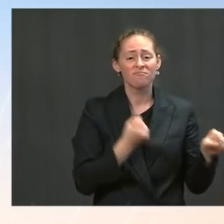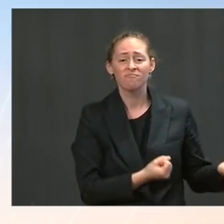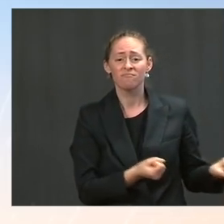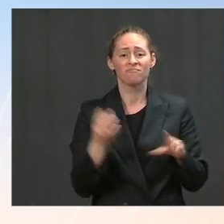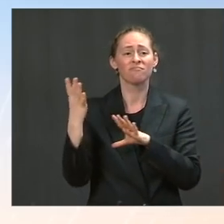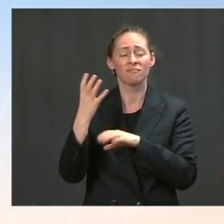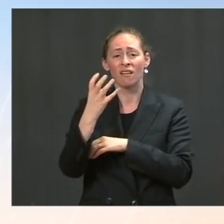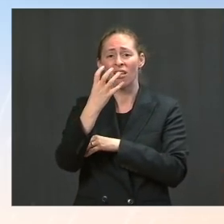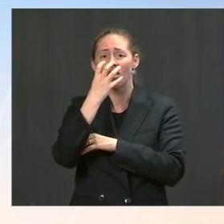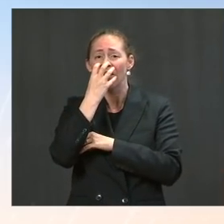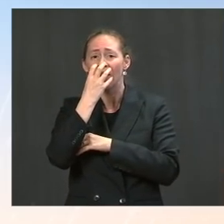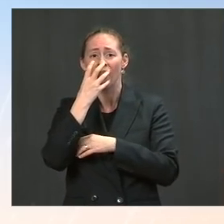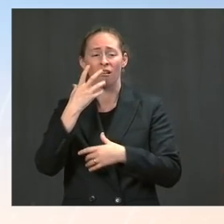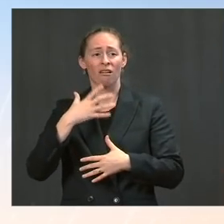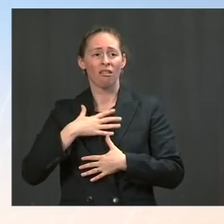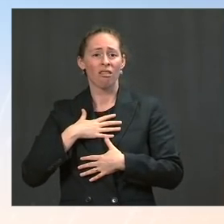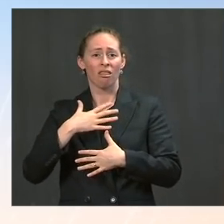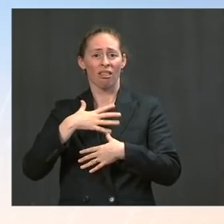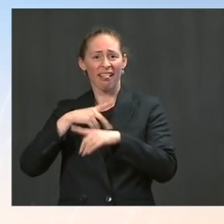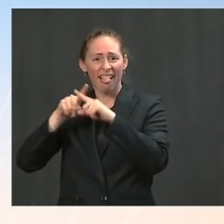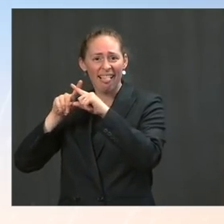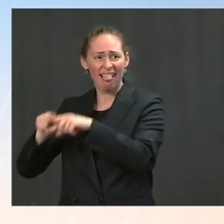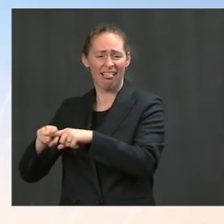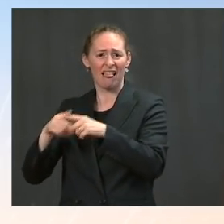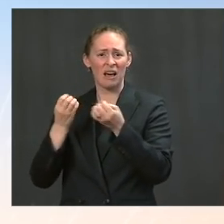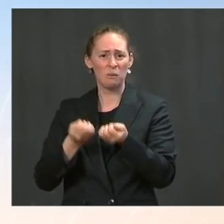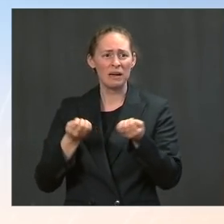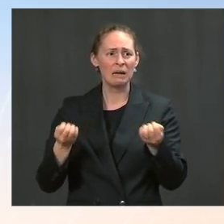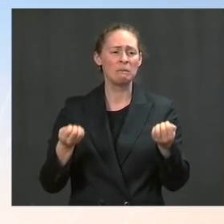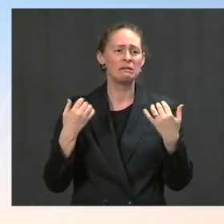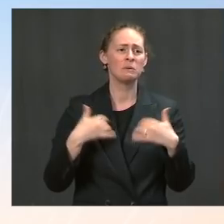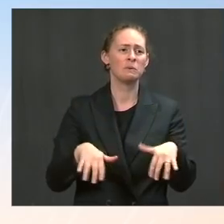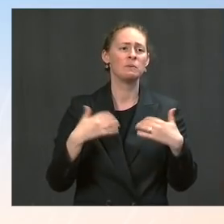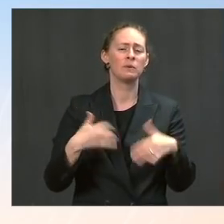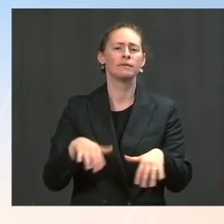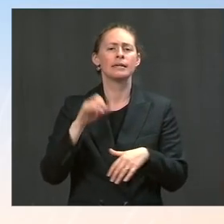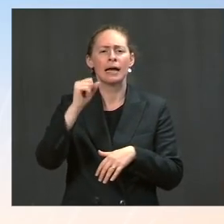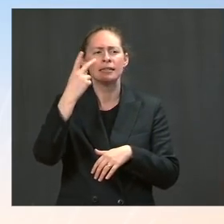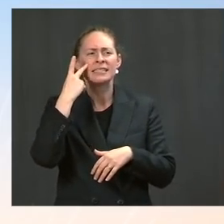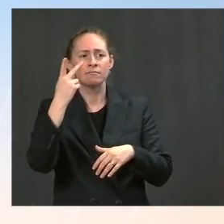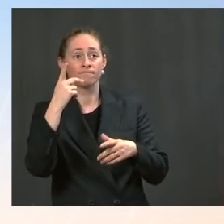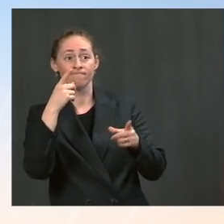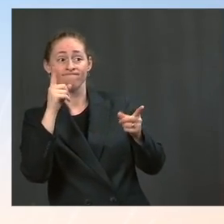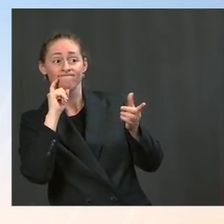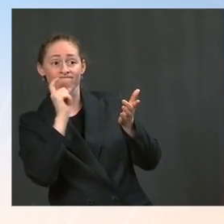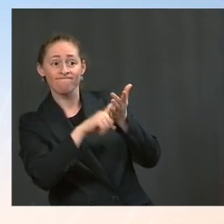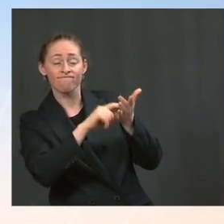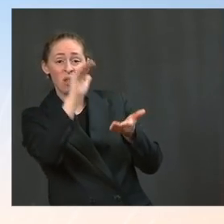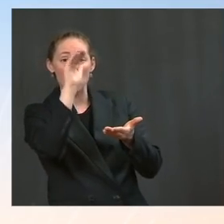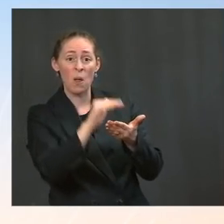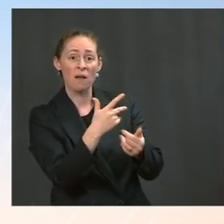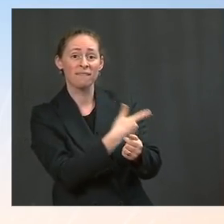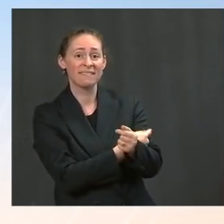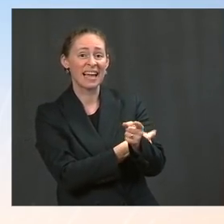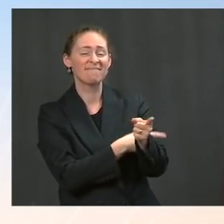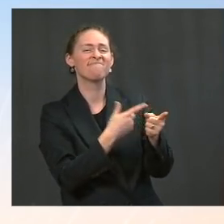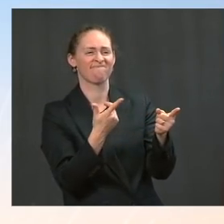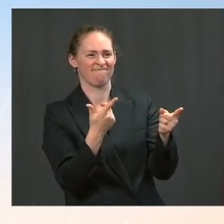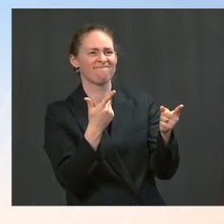what impact that is having, but we are seeing, in areas where there are lower vaccination rates, some -- some positive signs over the last week.